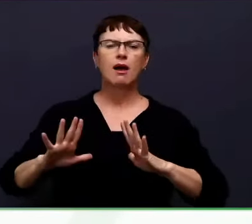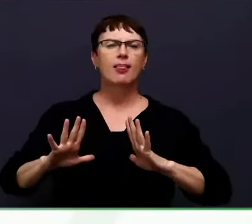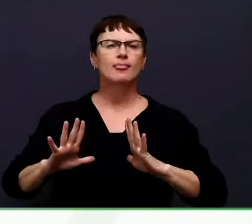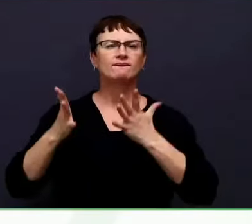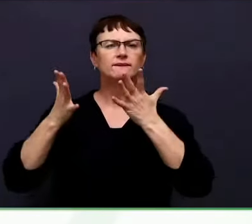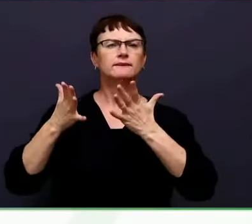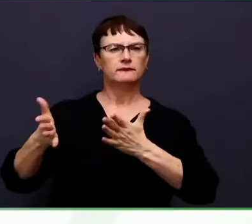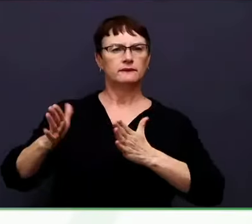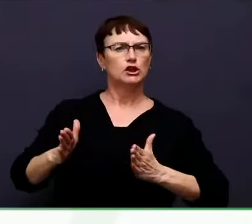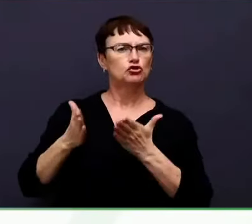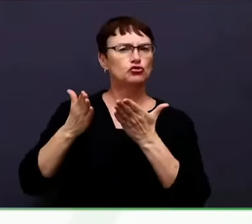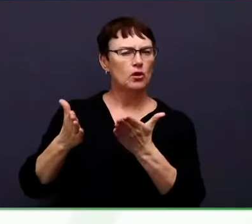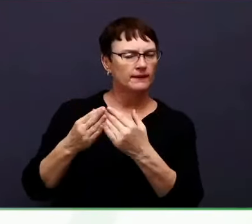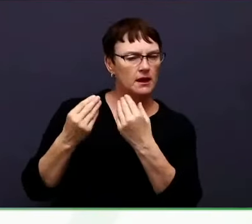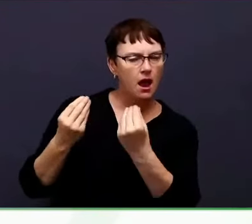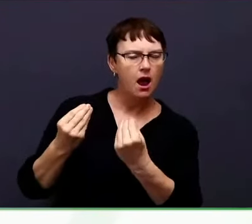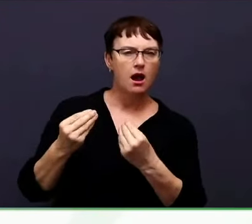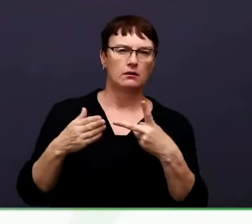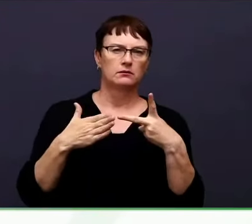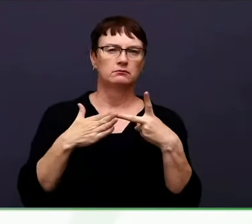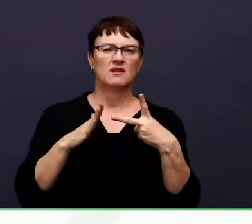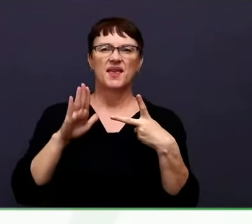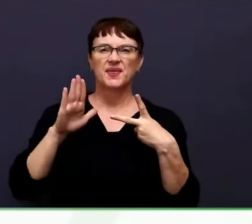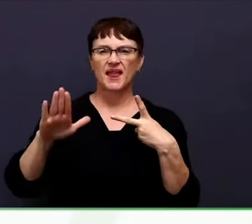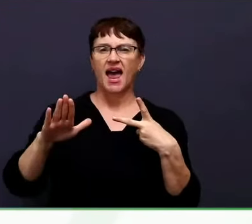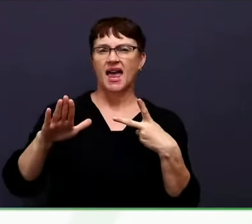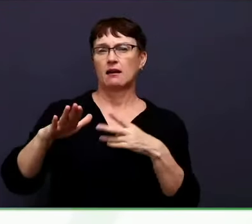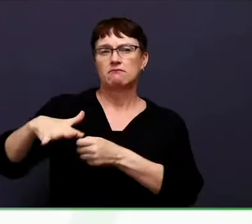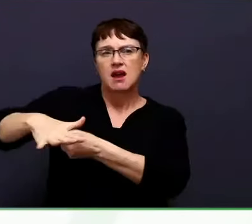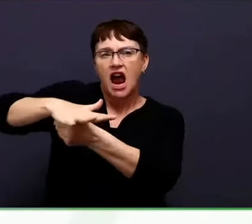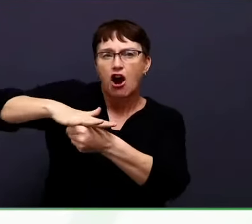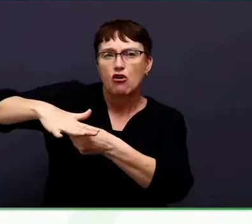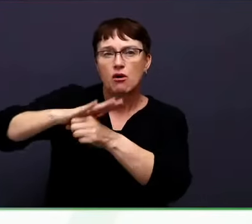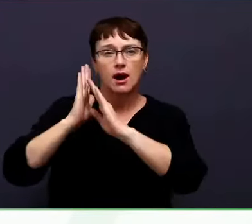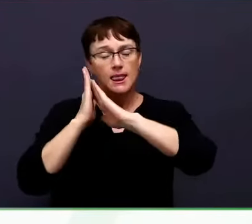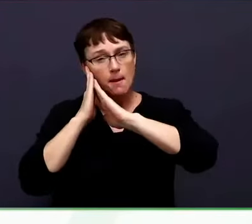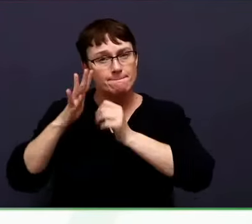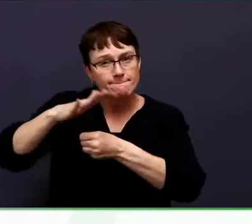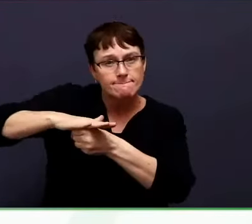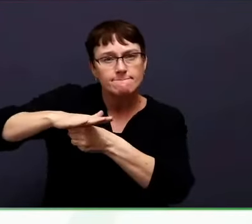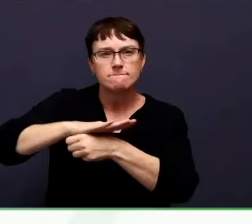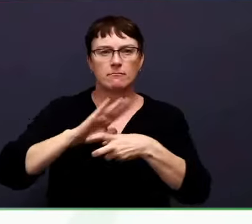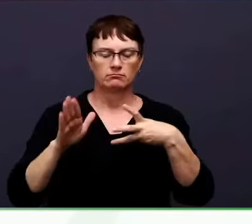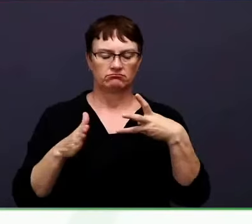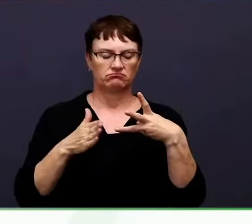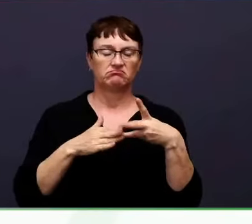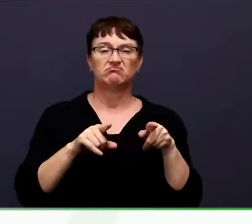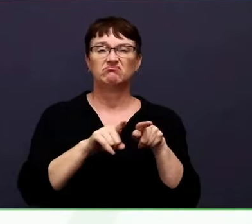This allows them to build leadership skills and this is the